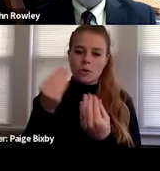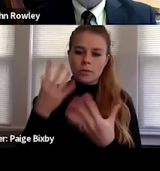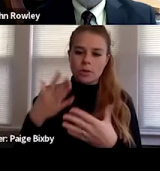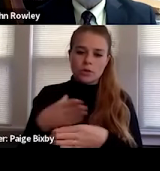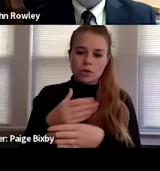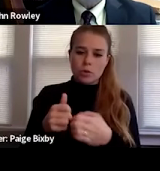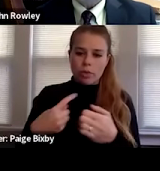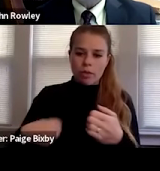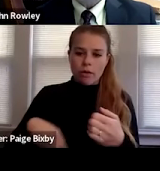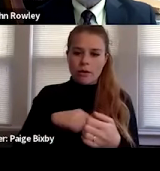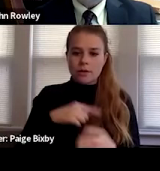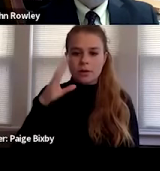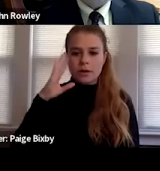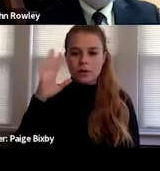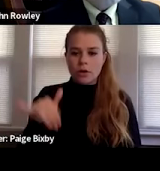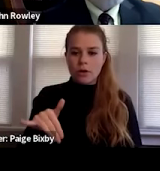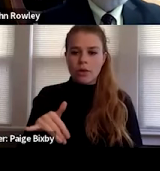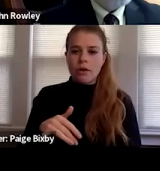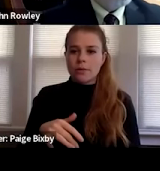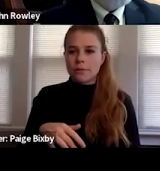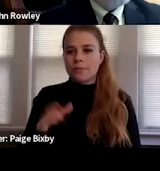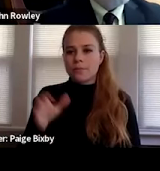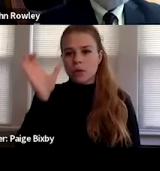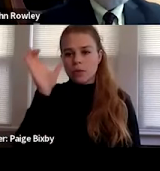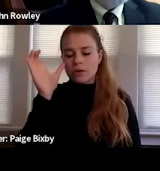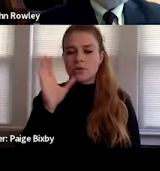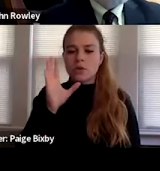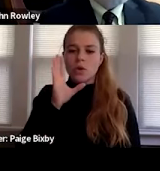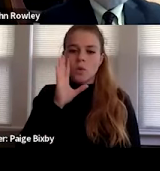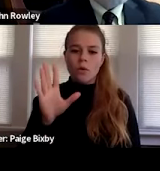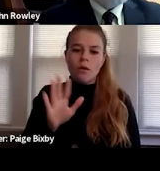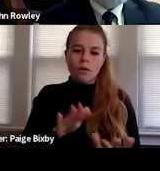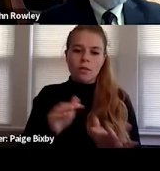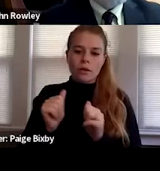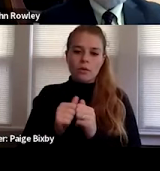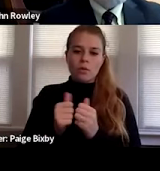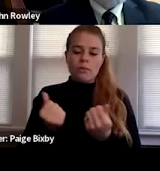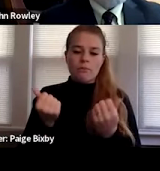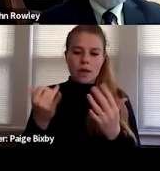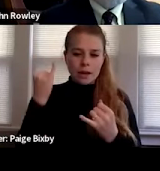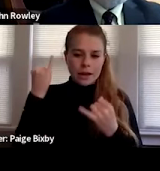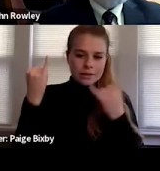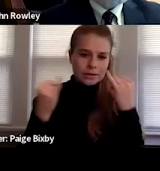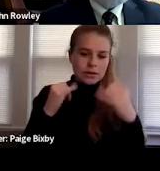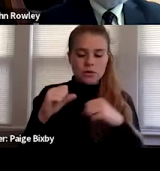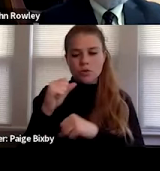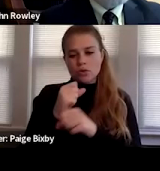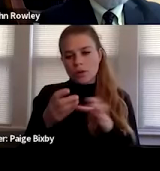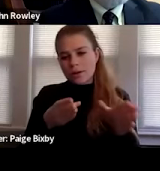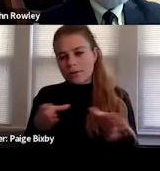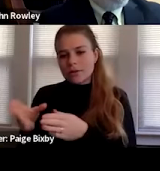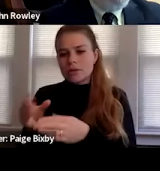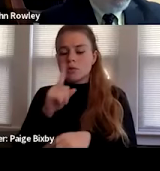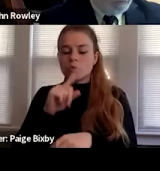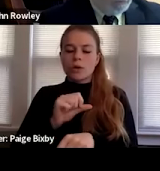I know that our listeners are gonna walk away with lots of ideas and strategies to work towards implementing.